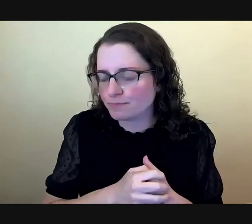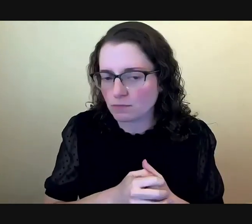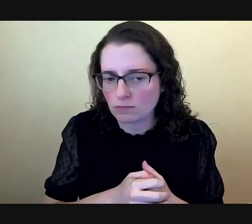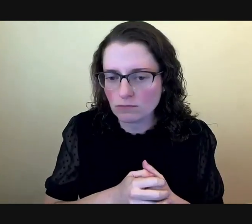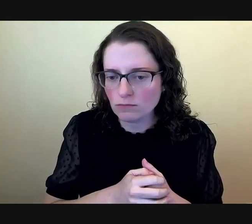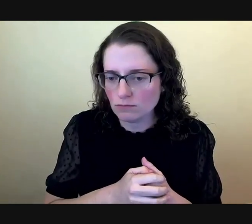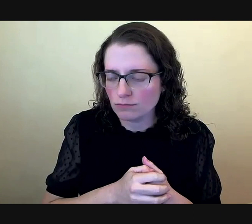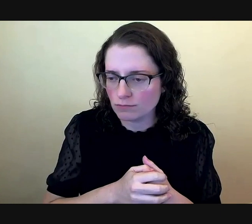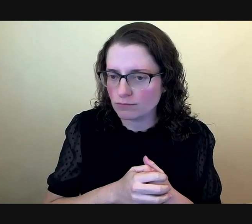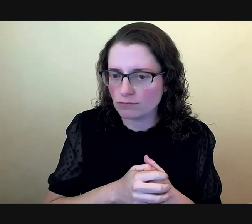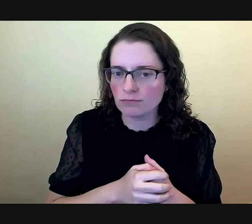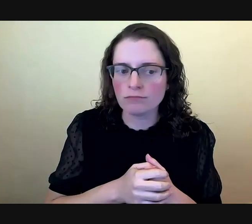and that protected information.